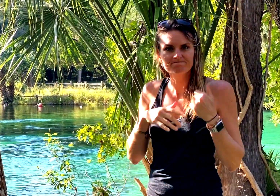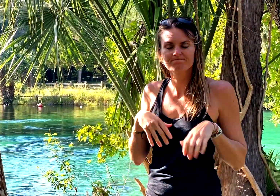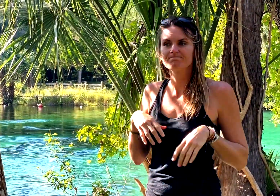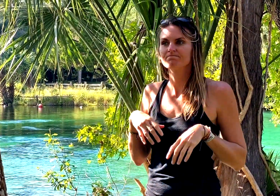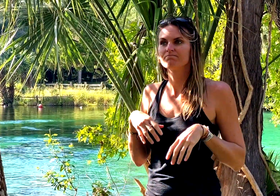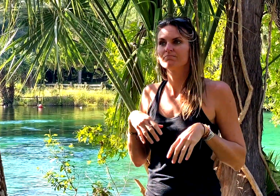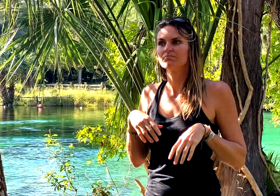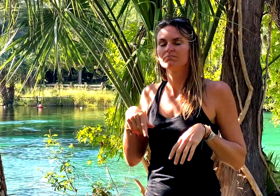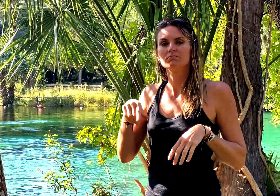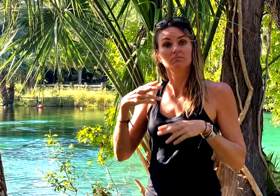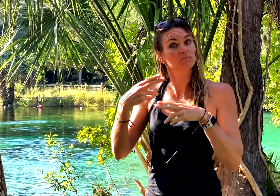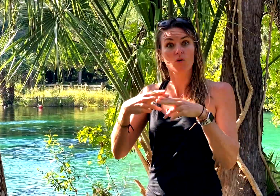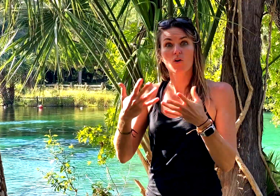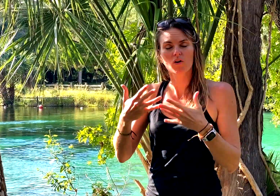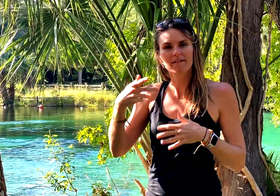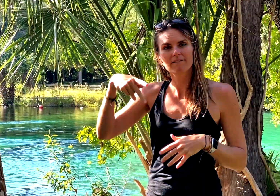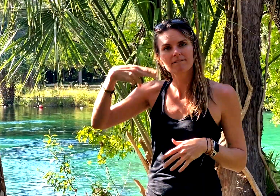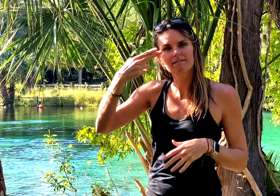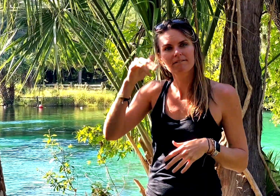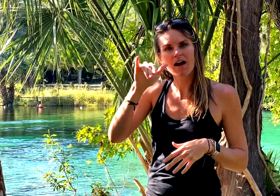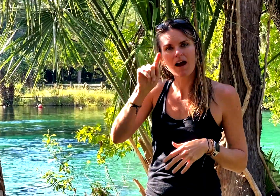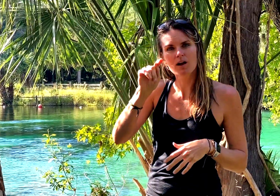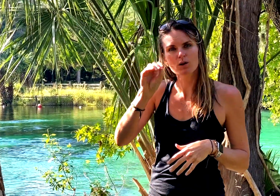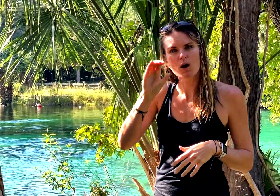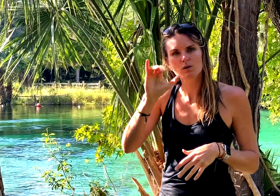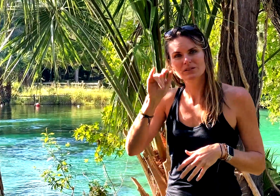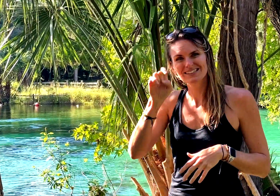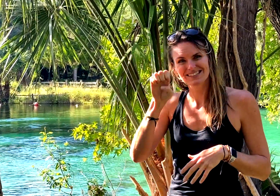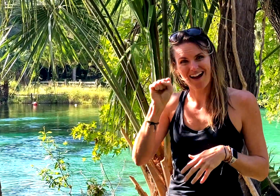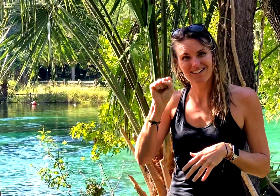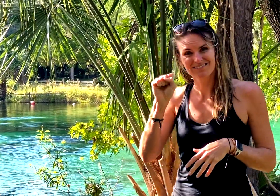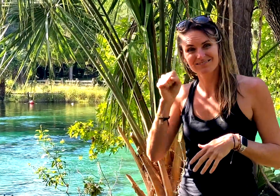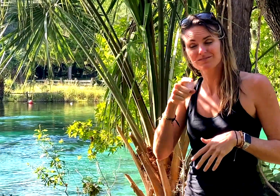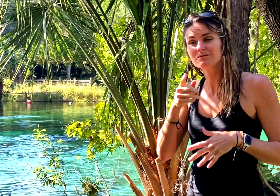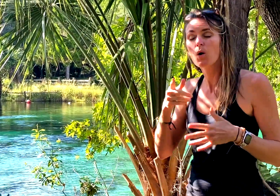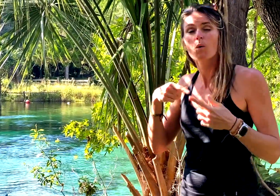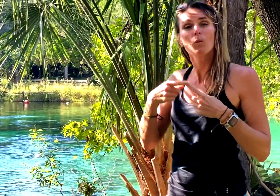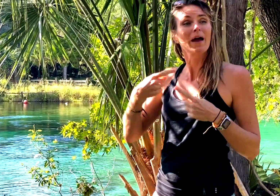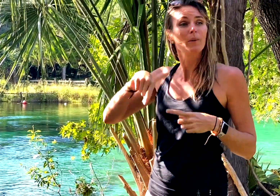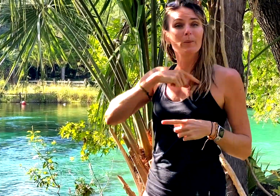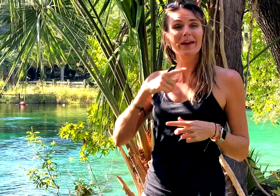These chemicals are called phytoncides.